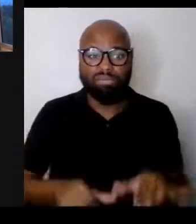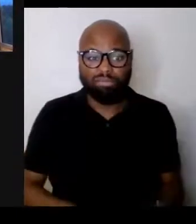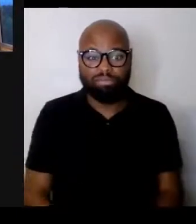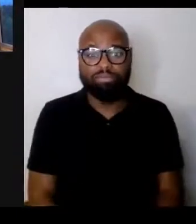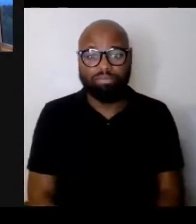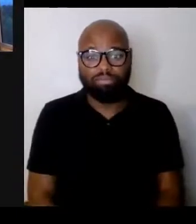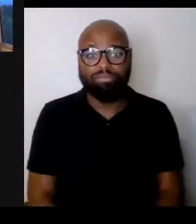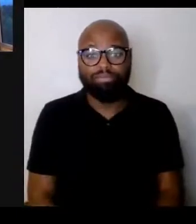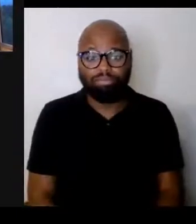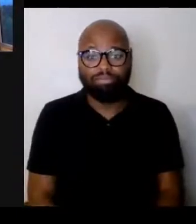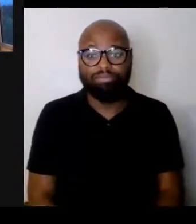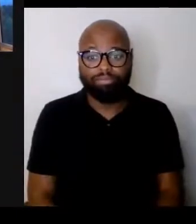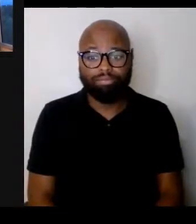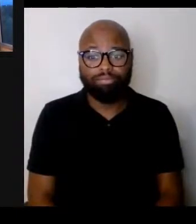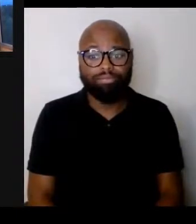Thank you - Cristina. so much.